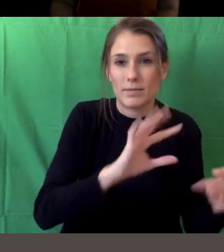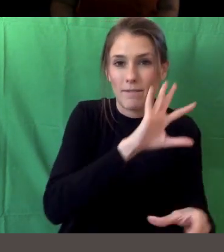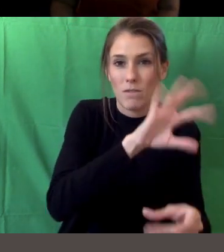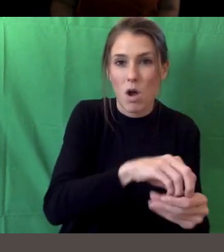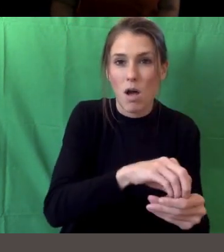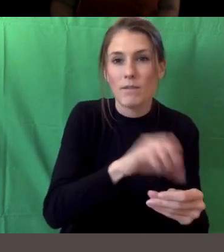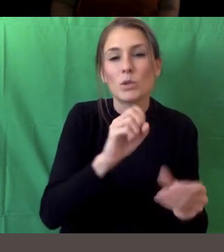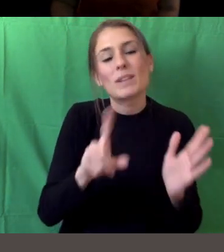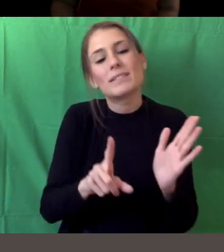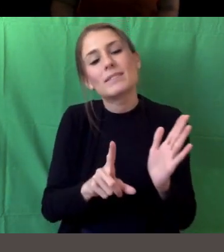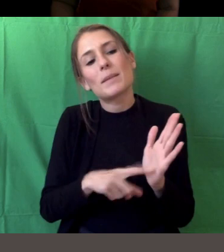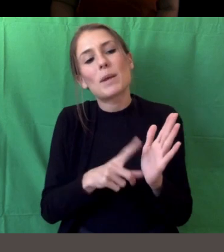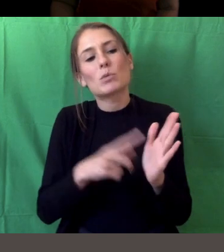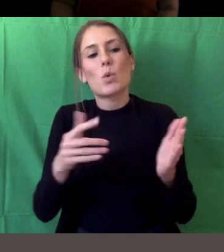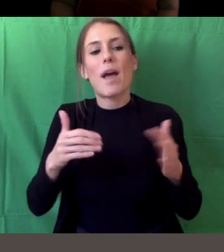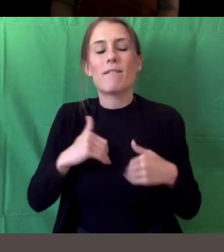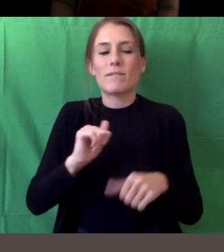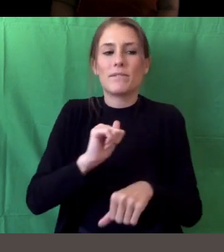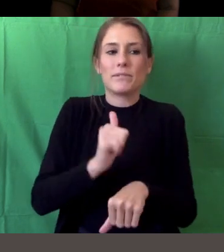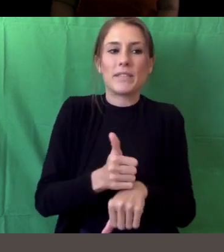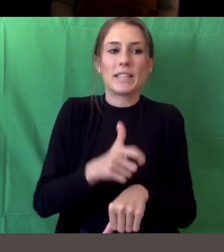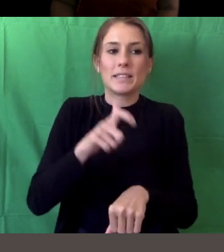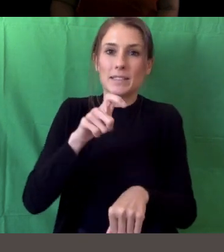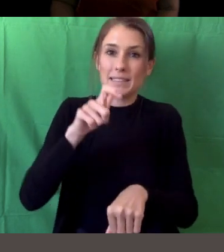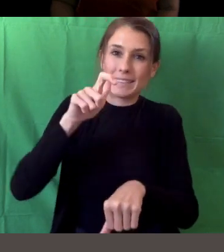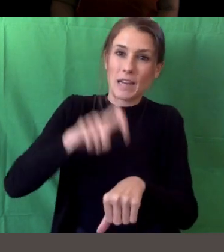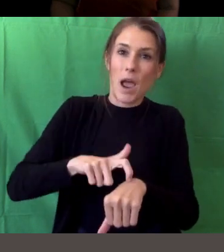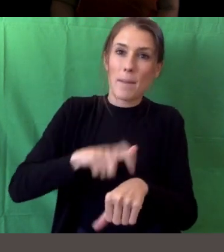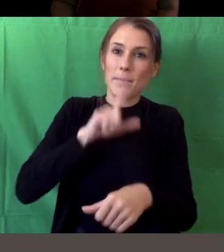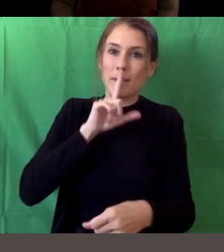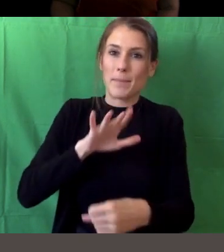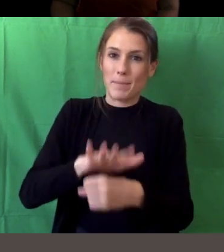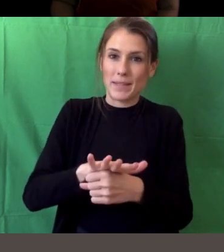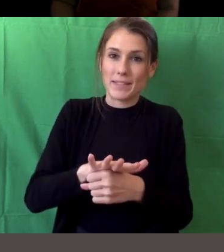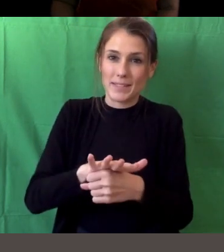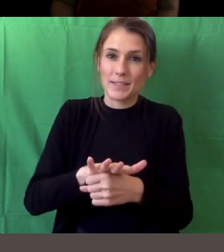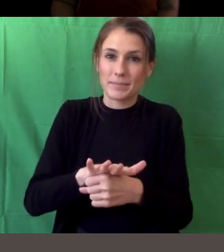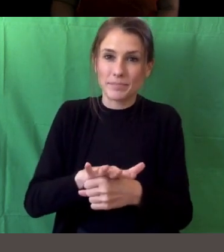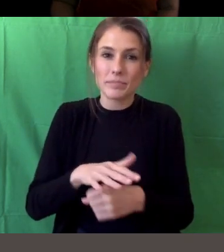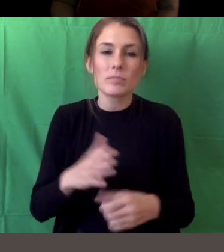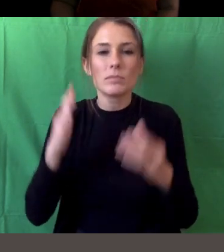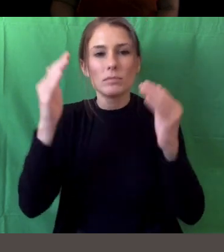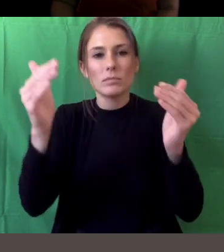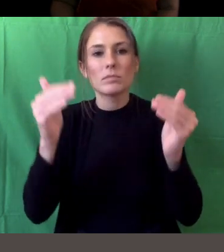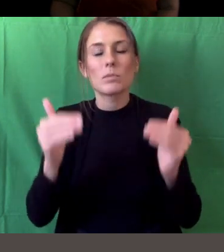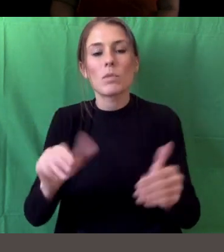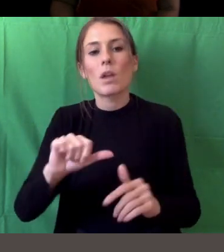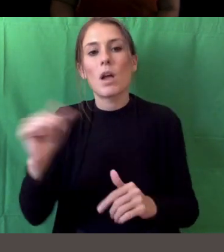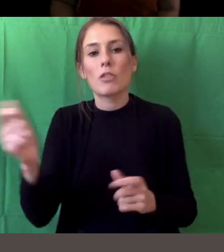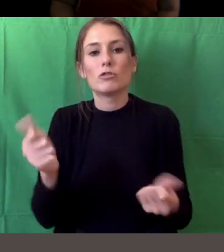It helps to have some fixed-term commitments to address this.